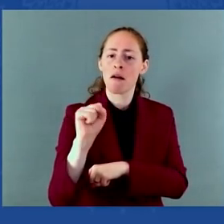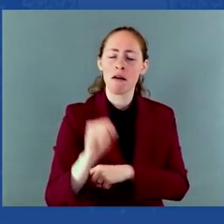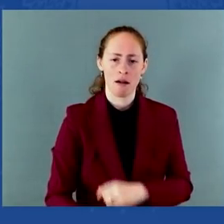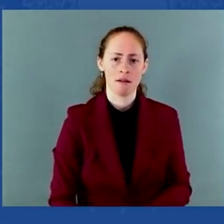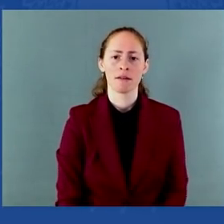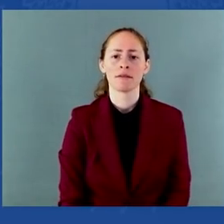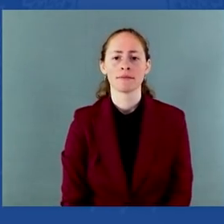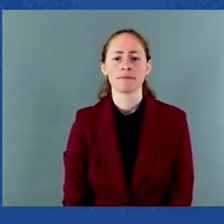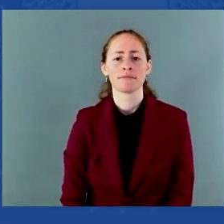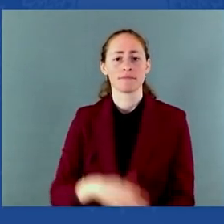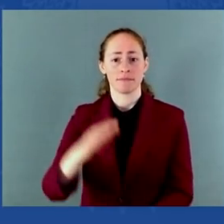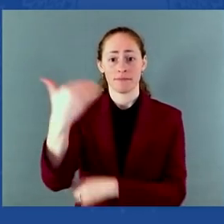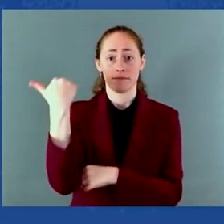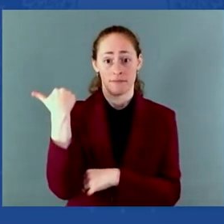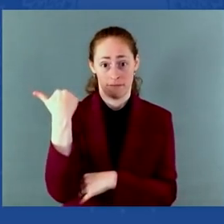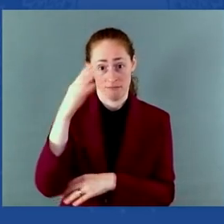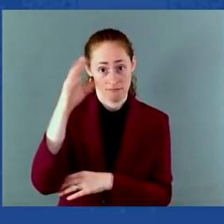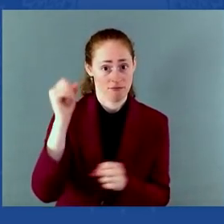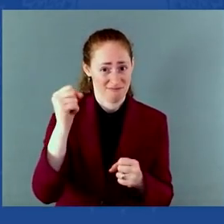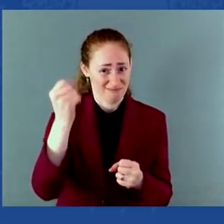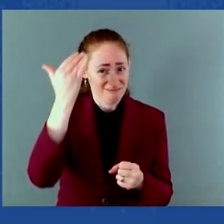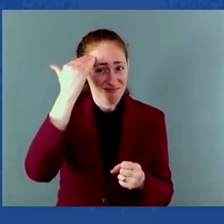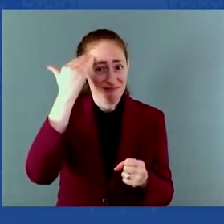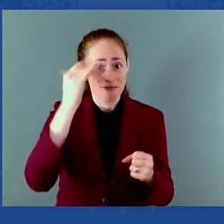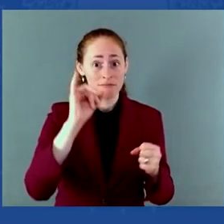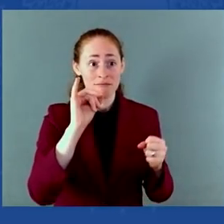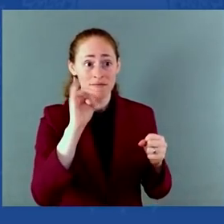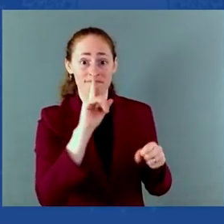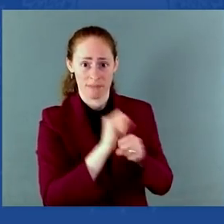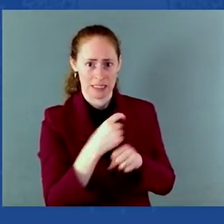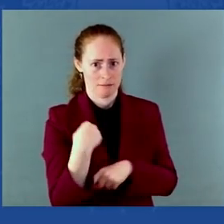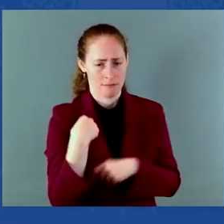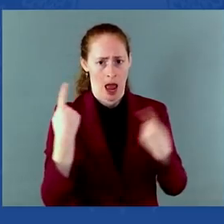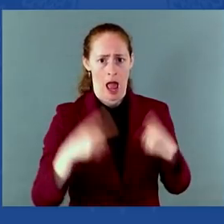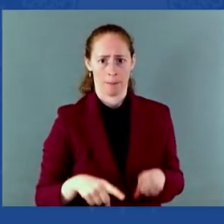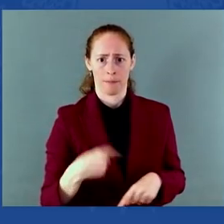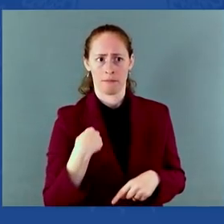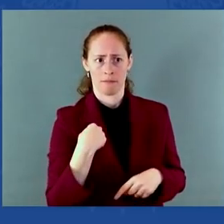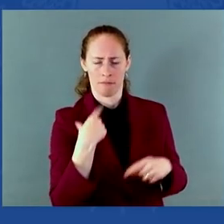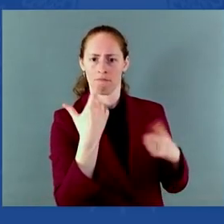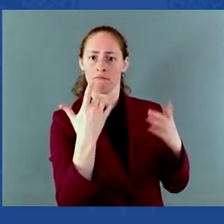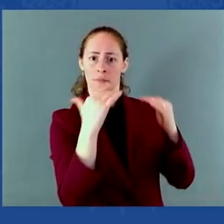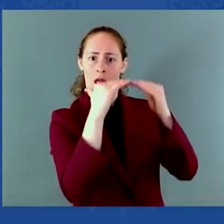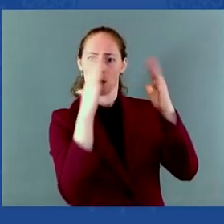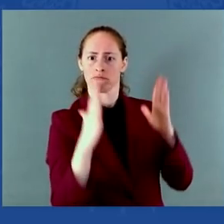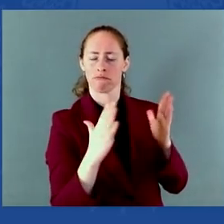that having a significant portion of it burn, I can tell: 10 minutes makes a hell of a difference.